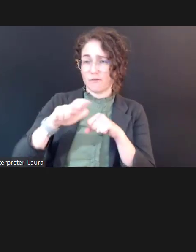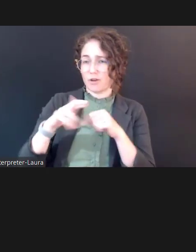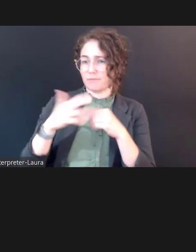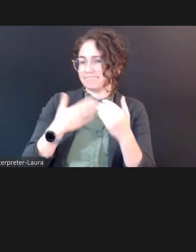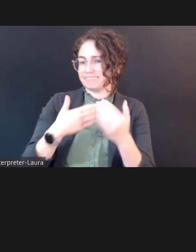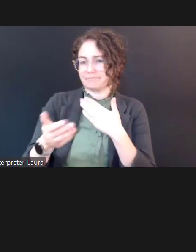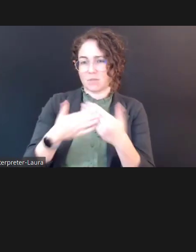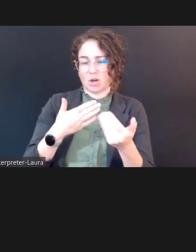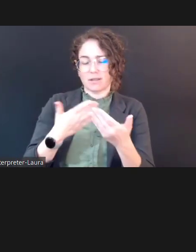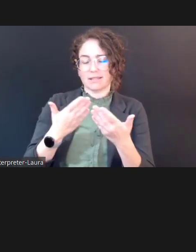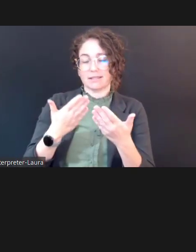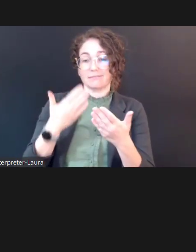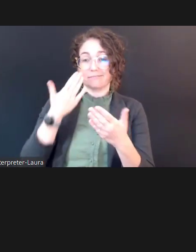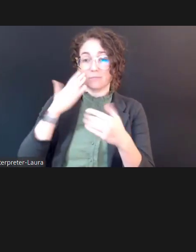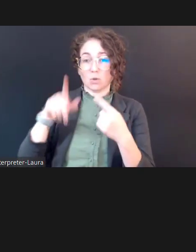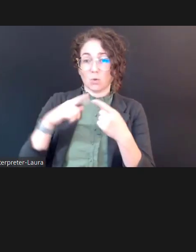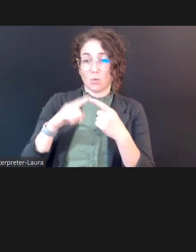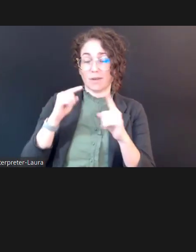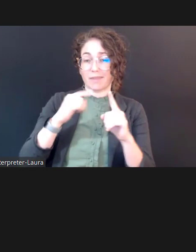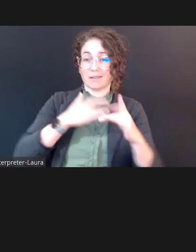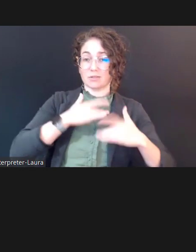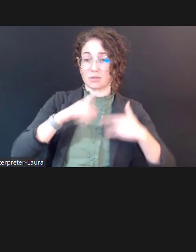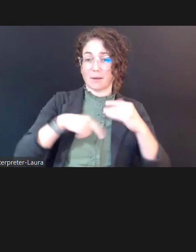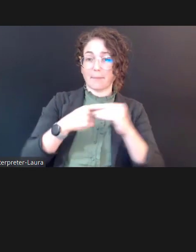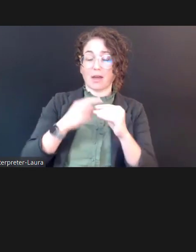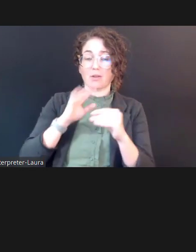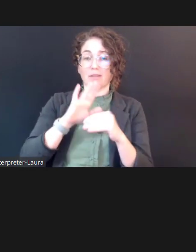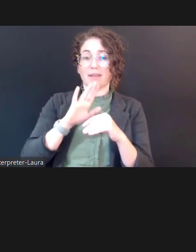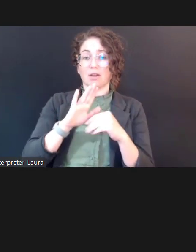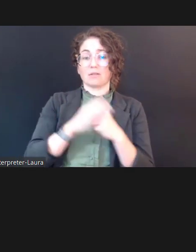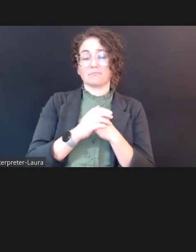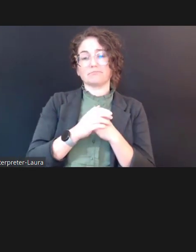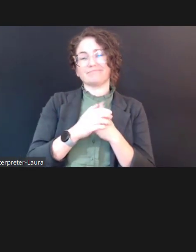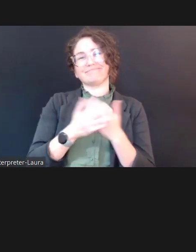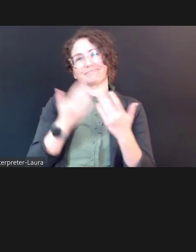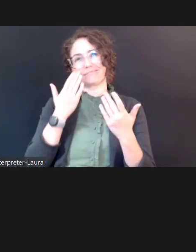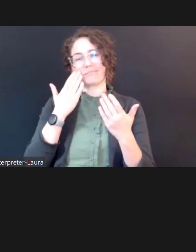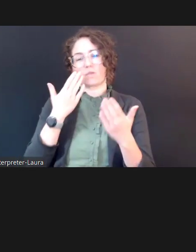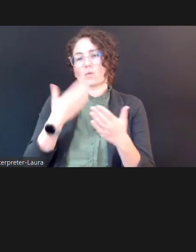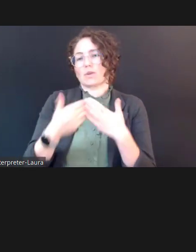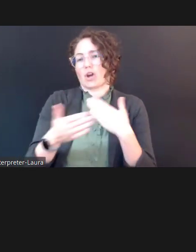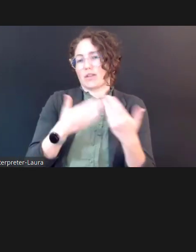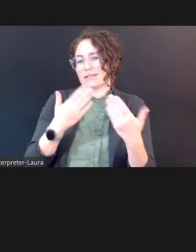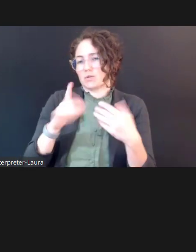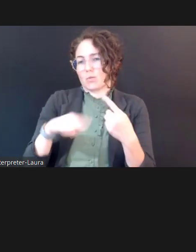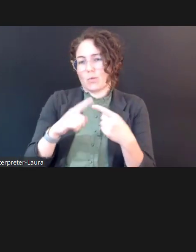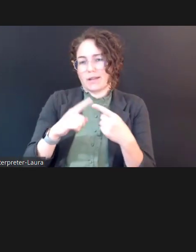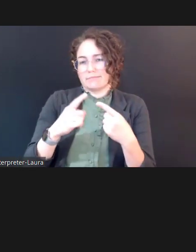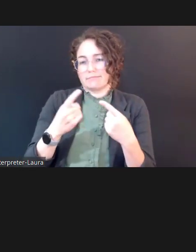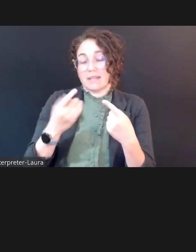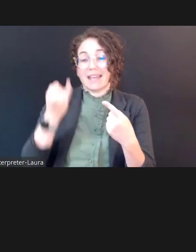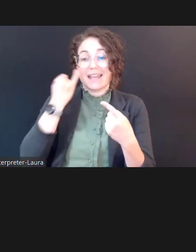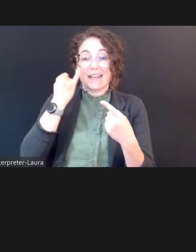along. Regardless when a concern about hearing or language development has